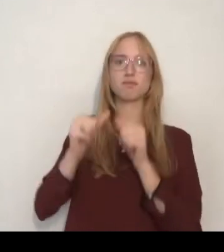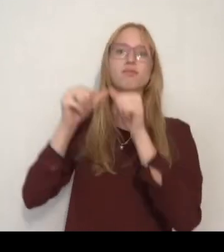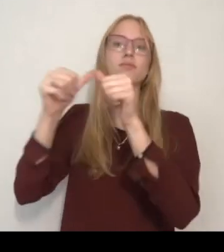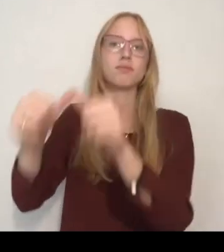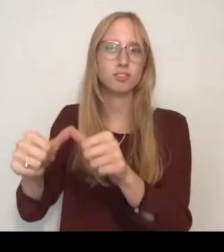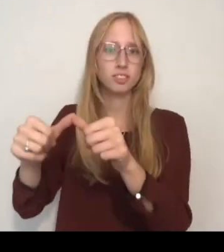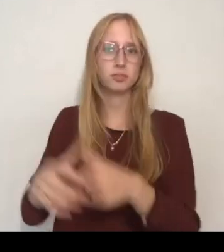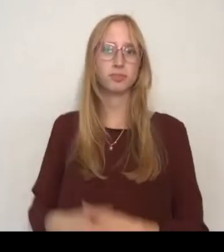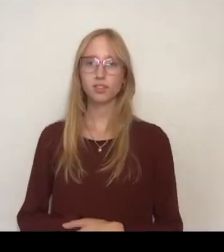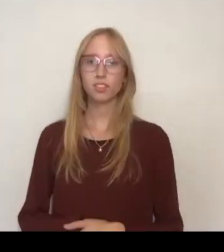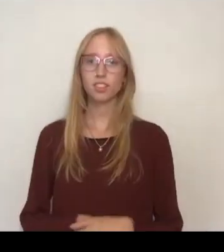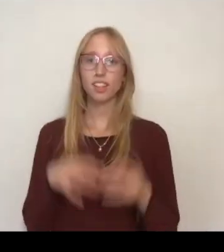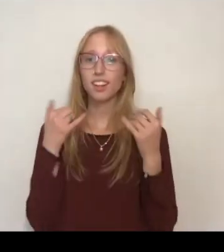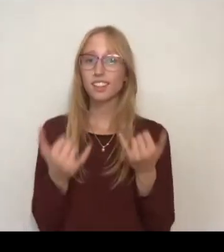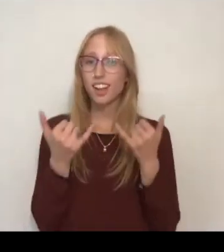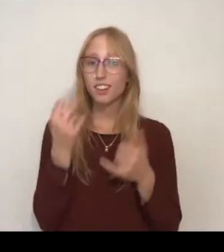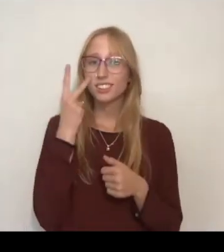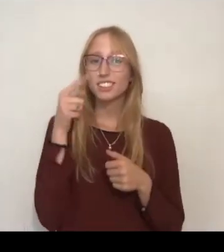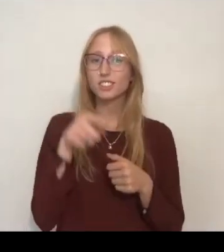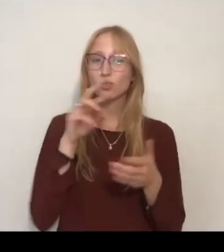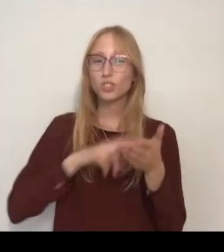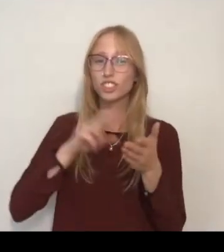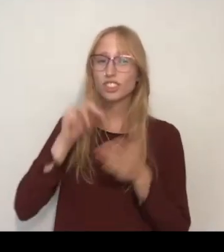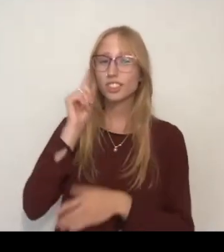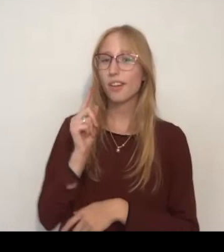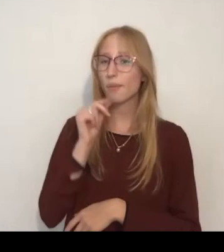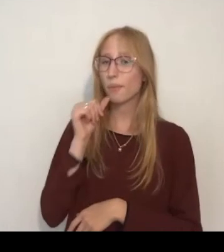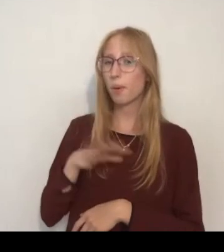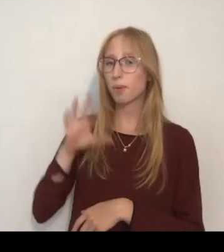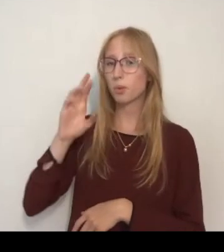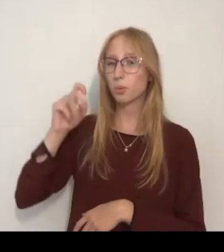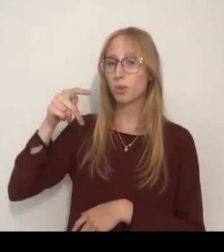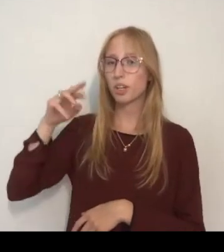continue throughout their life. Now you can see that this research on